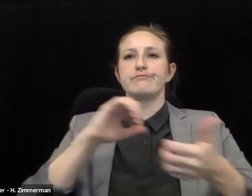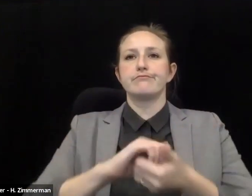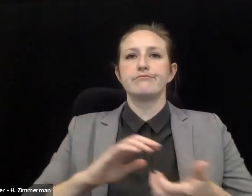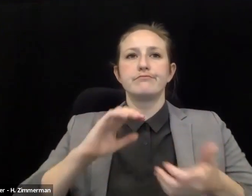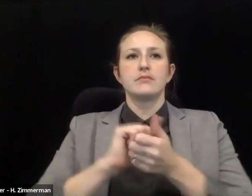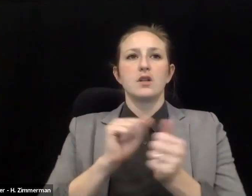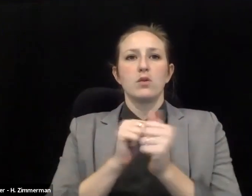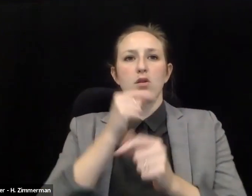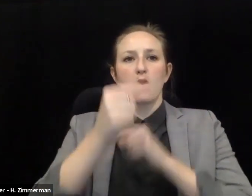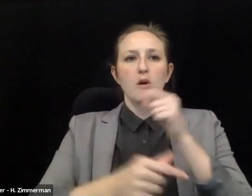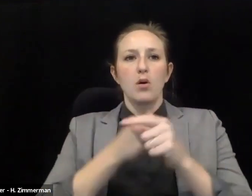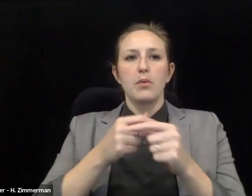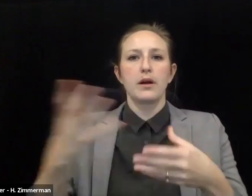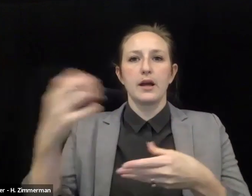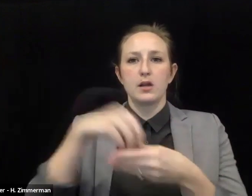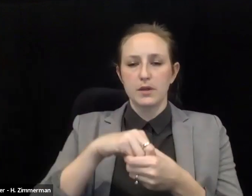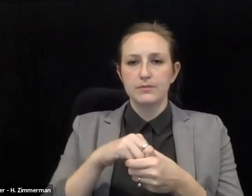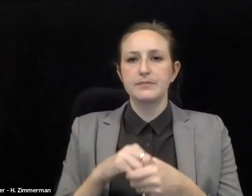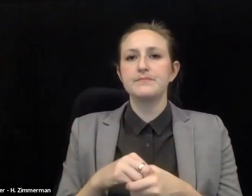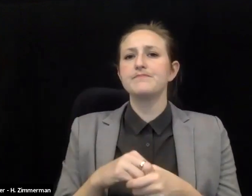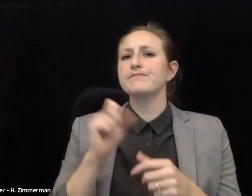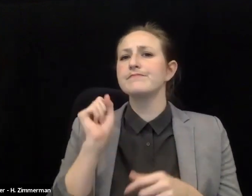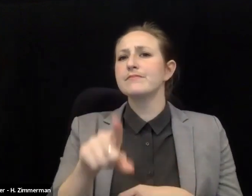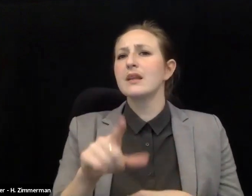And asking if there are ways that he can collaborate